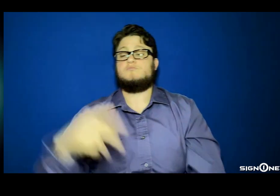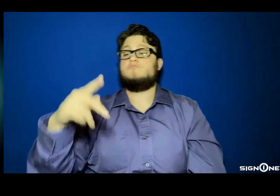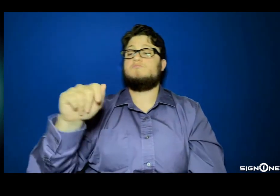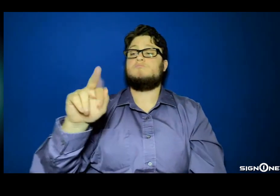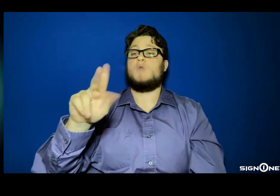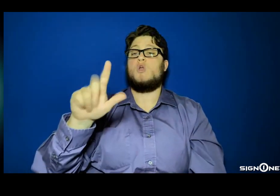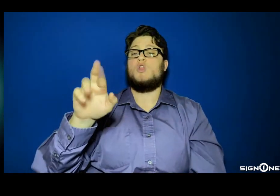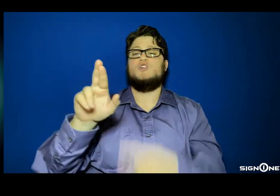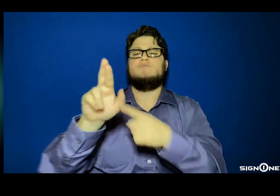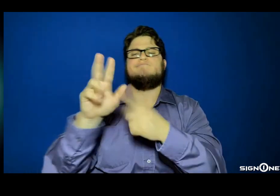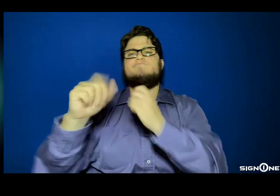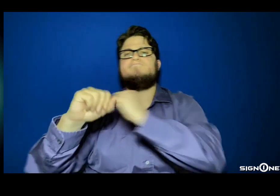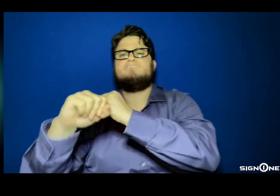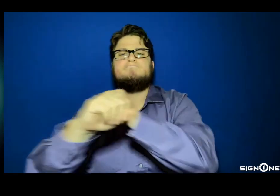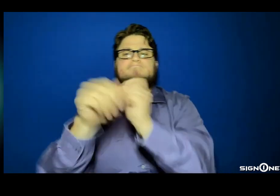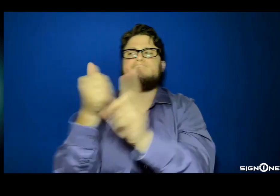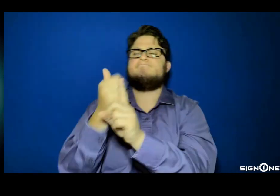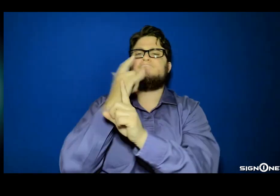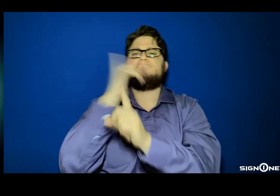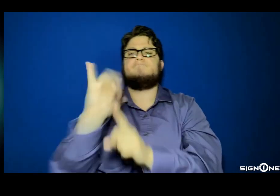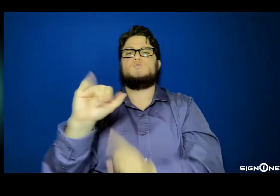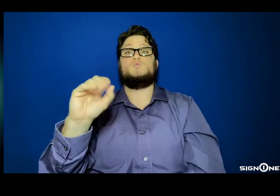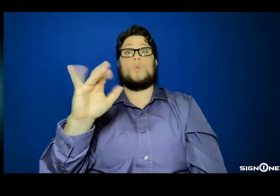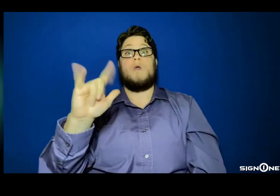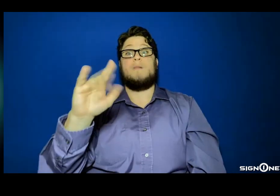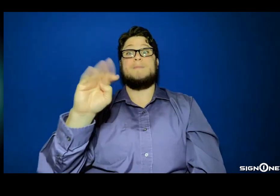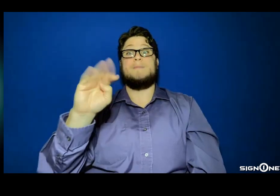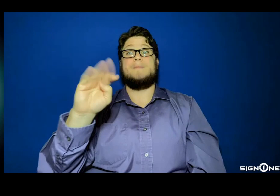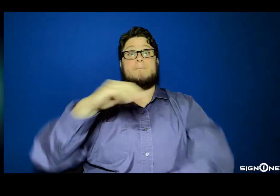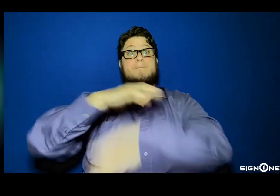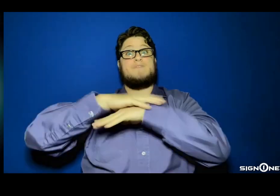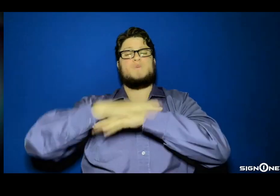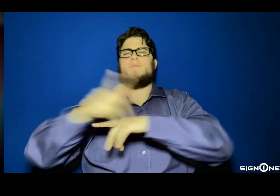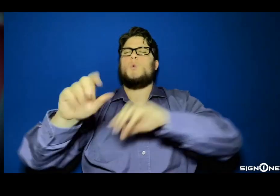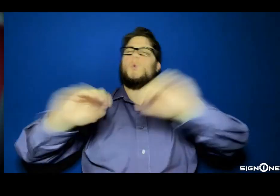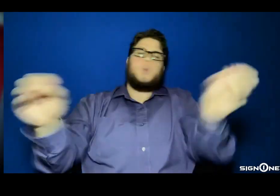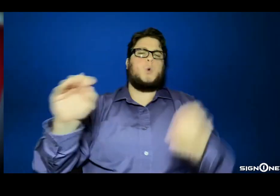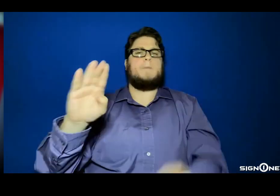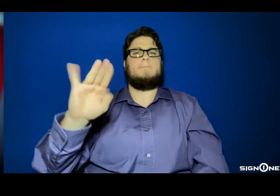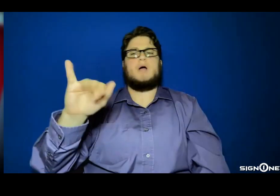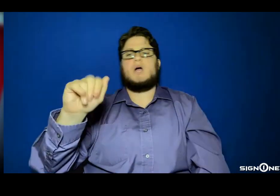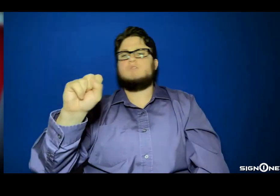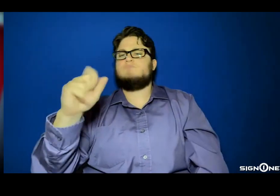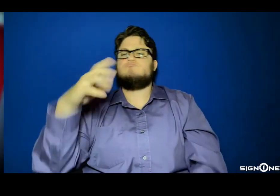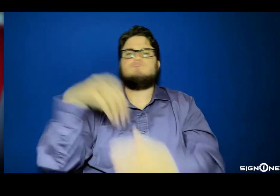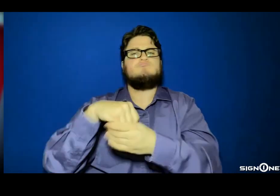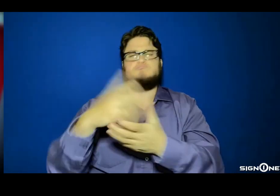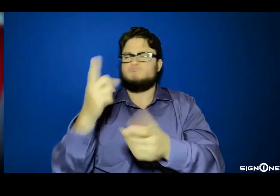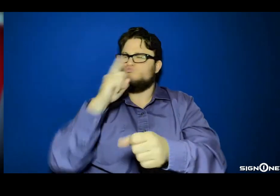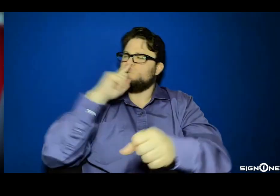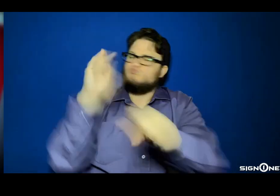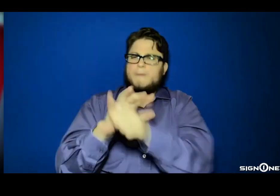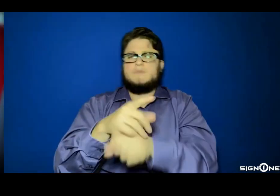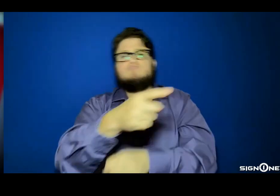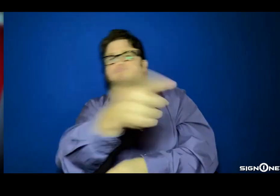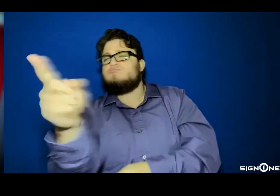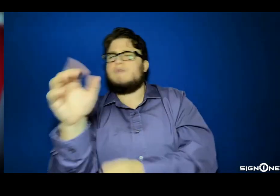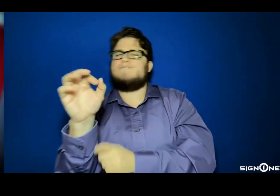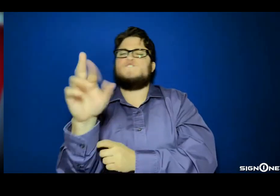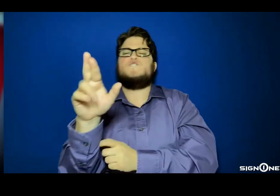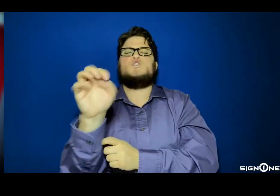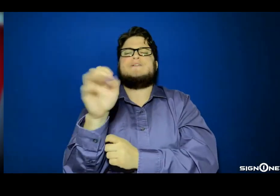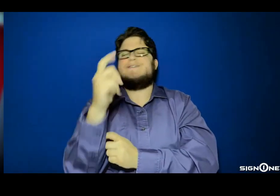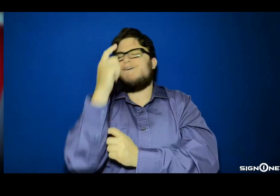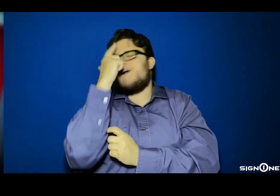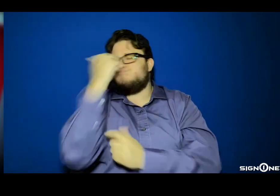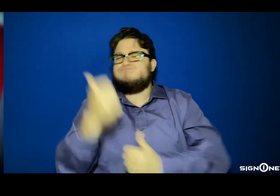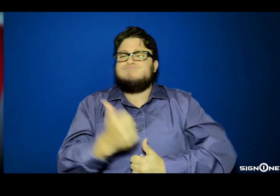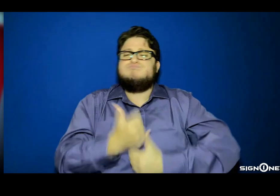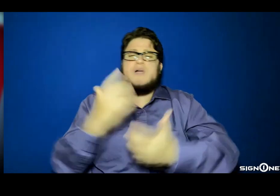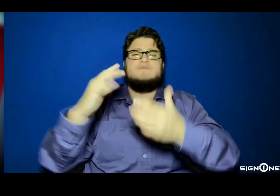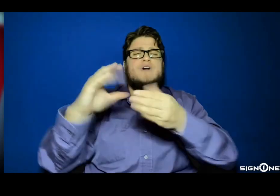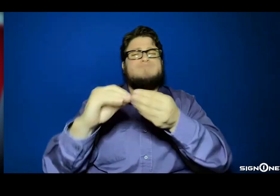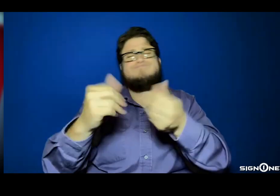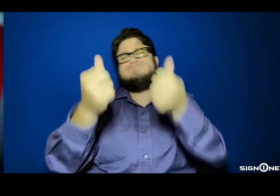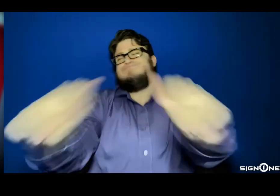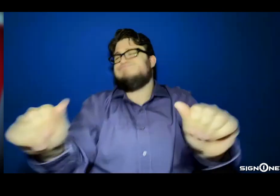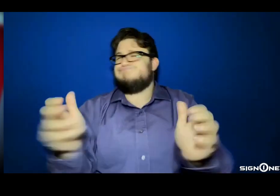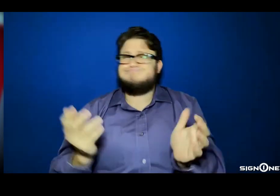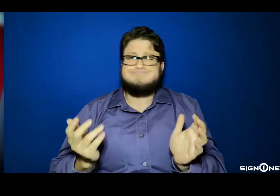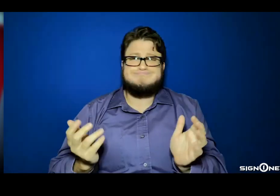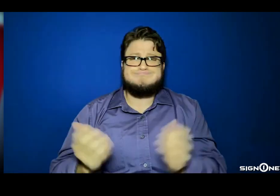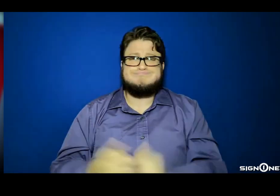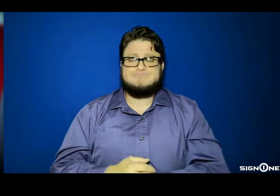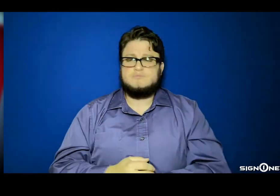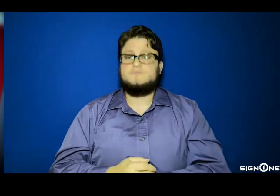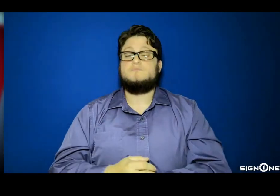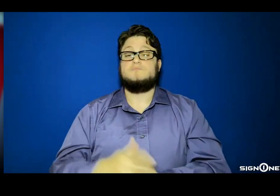Parler tout itself as an "unbiased social media platform" that vows to support free speech.